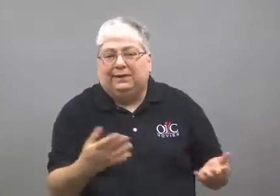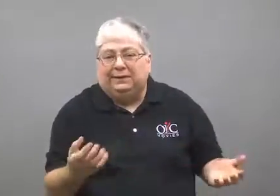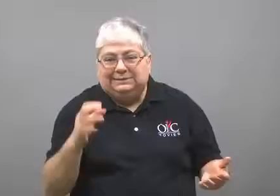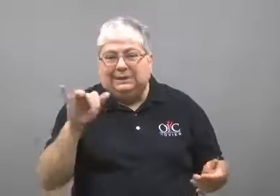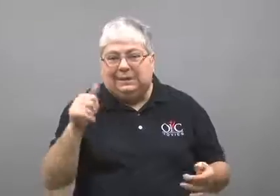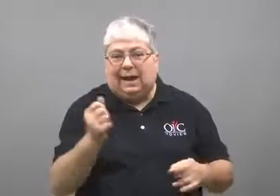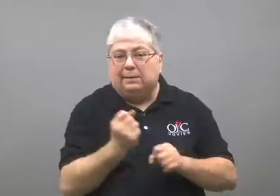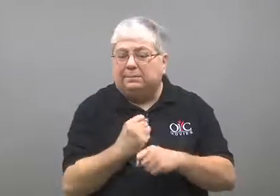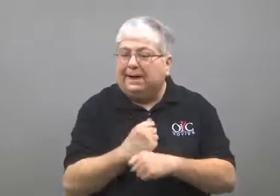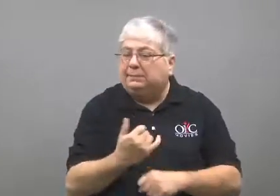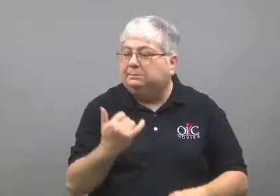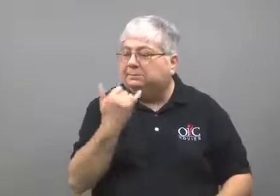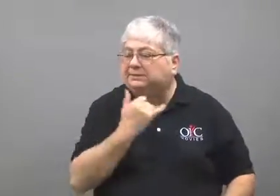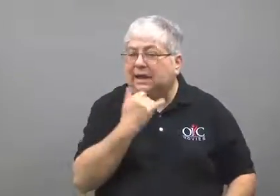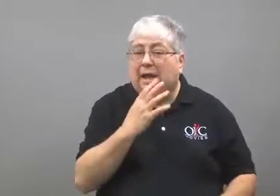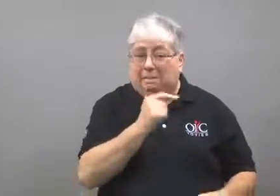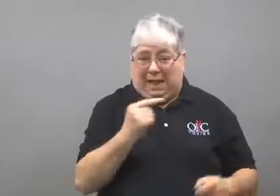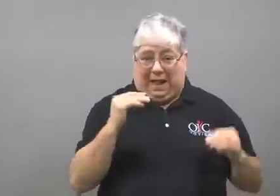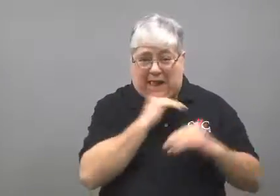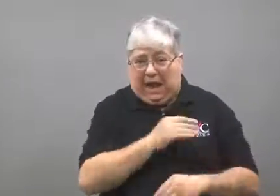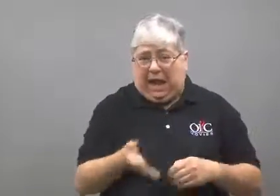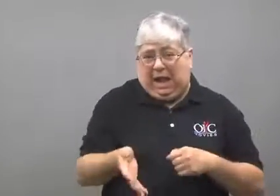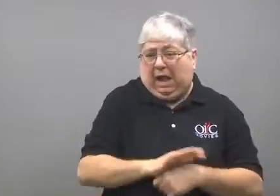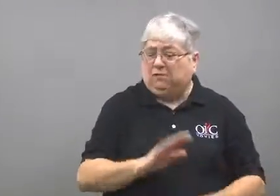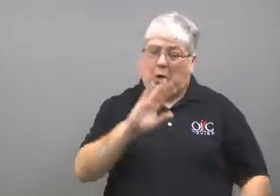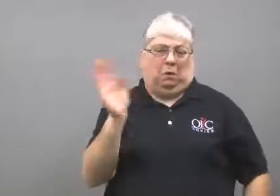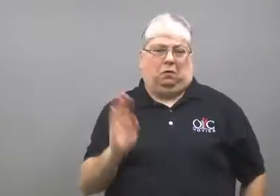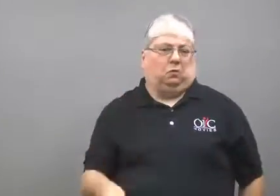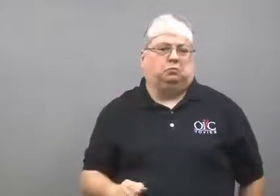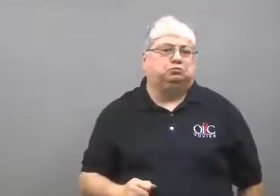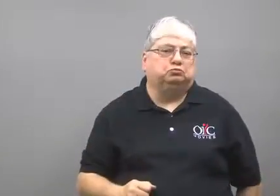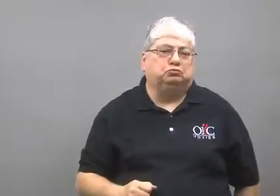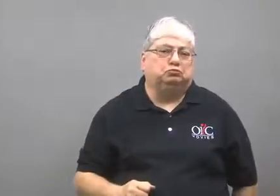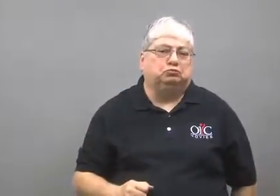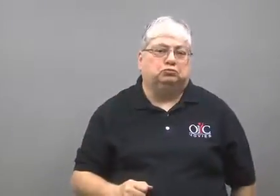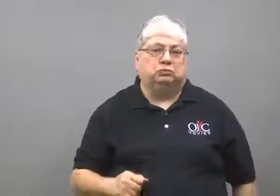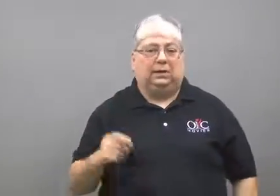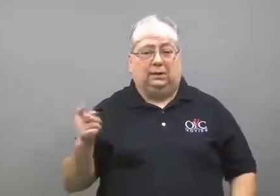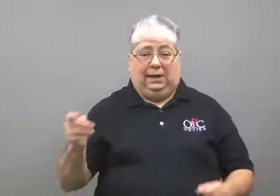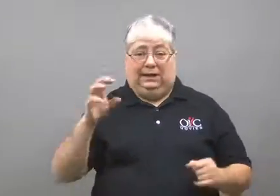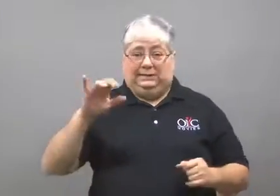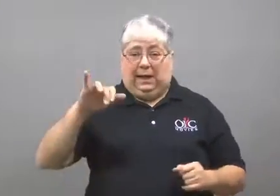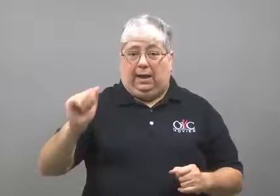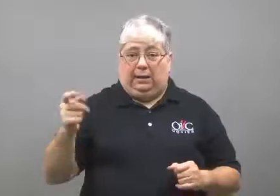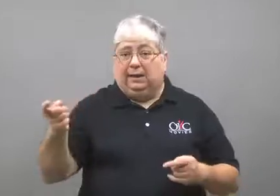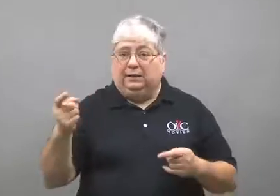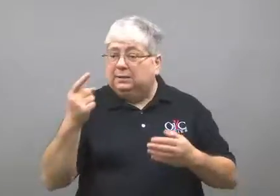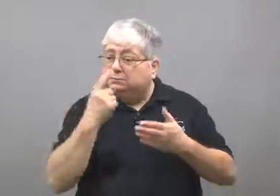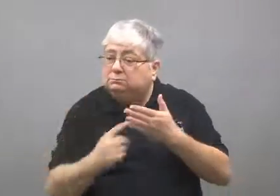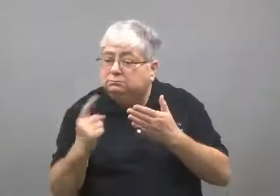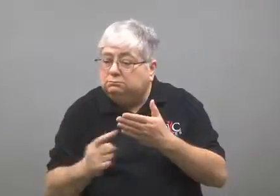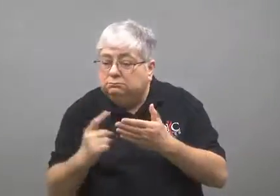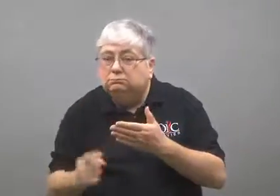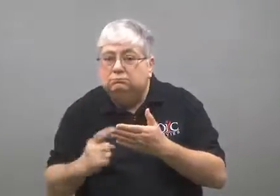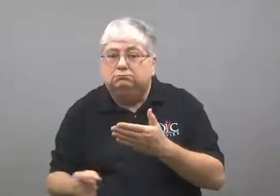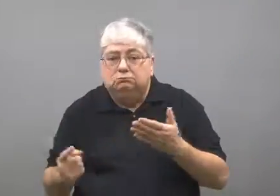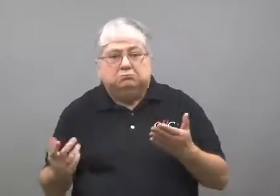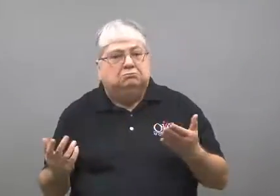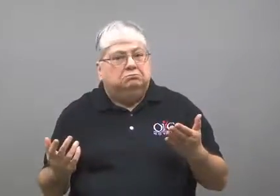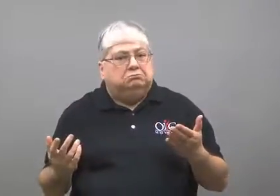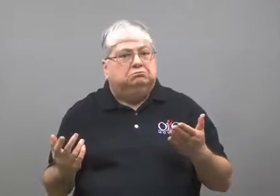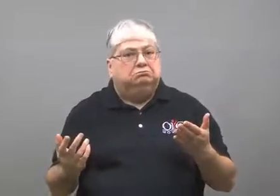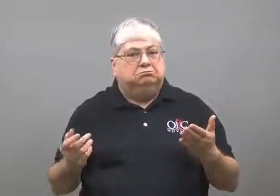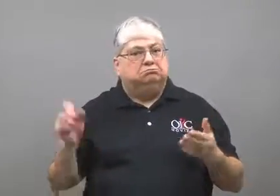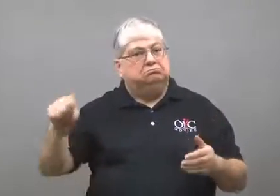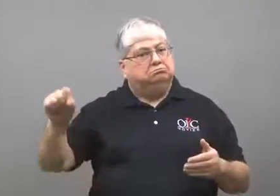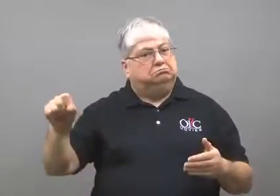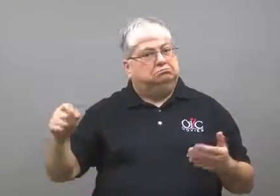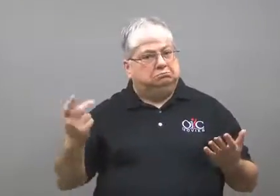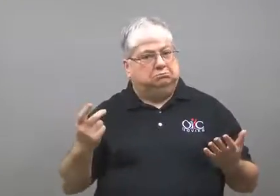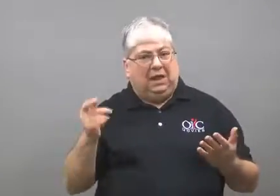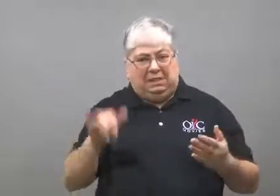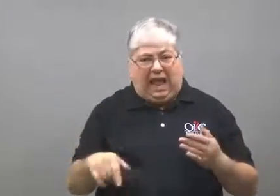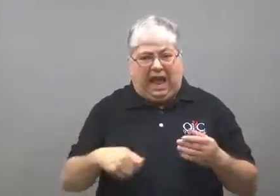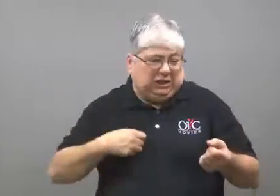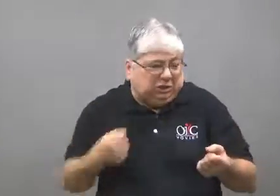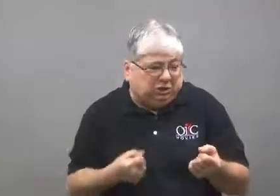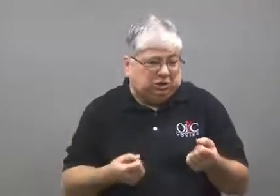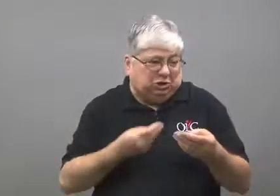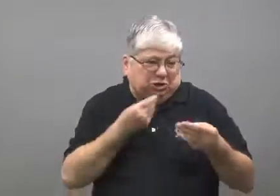The CIA may have made mistakes, but never lied or covered anything up.